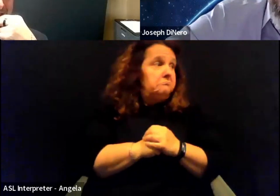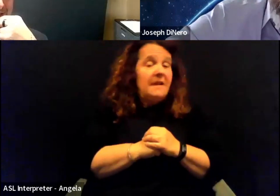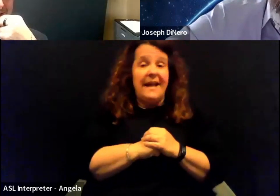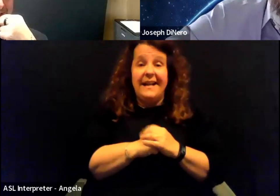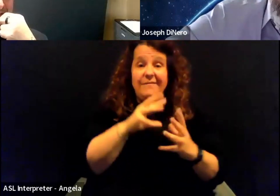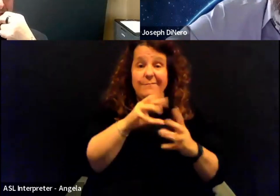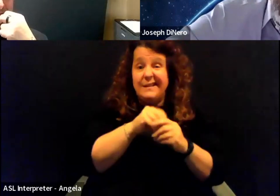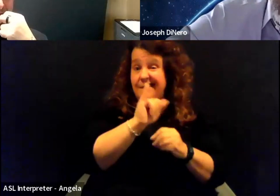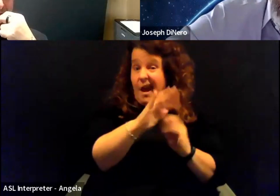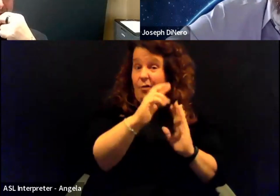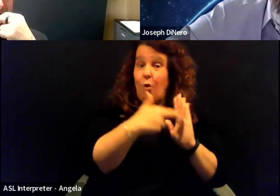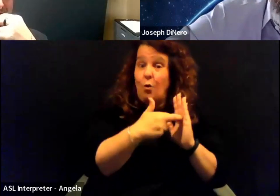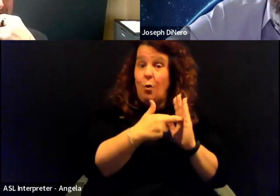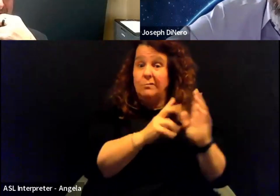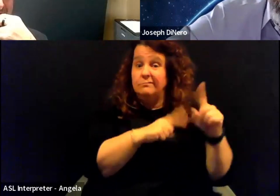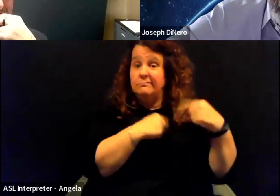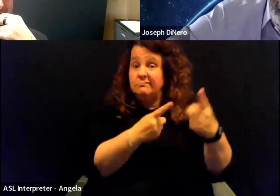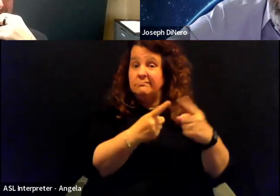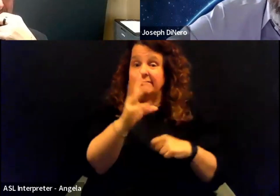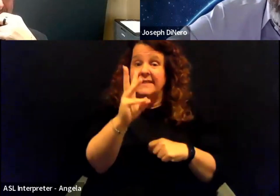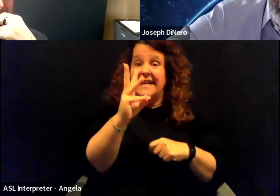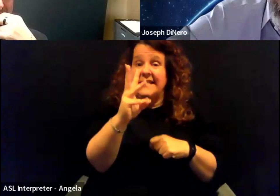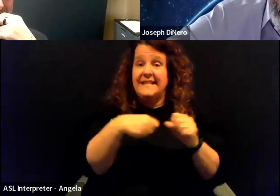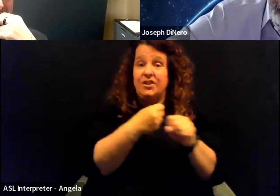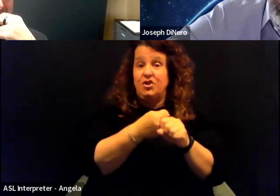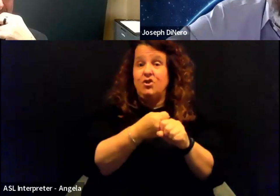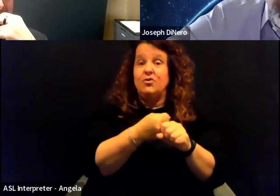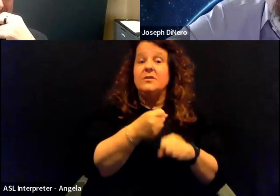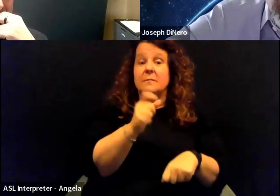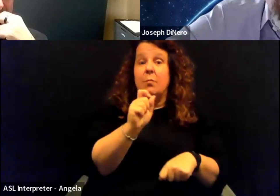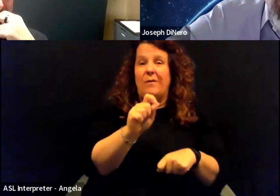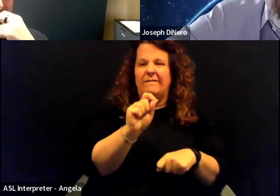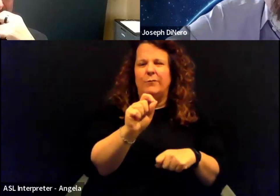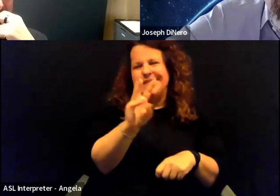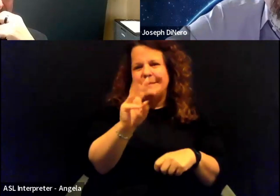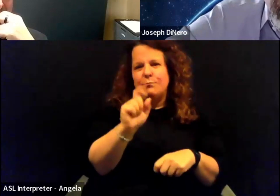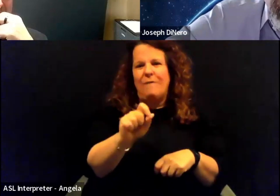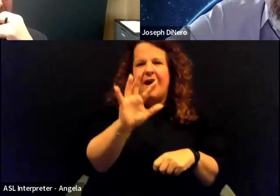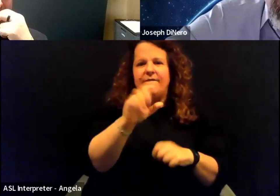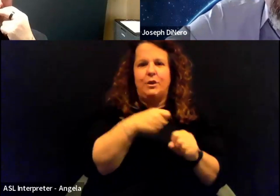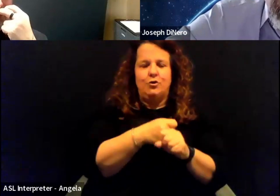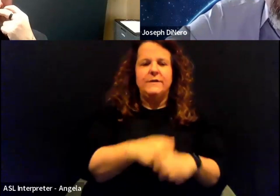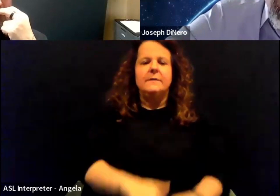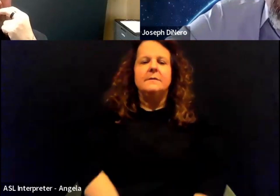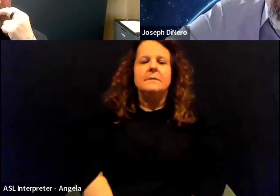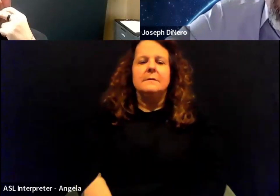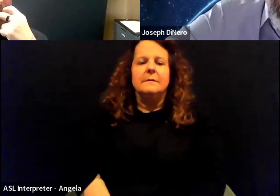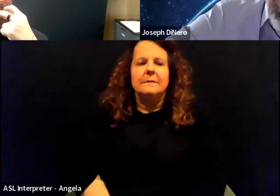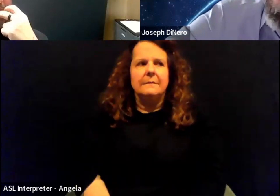now, six and a half years now. And, I tell people all the time that I have the